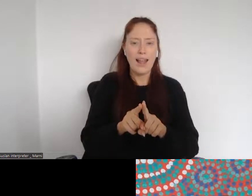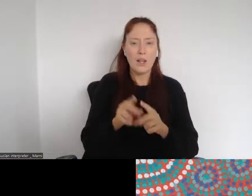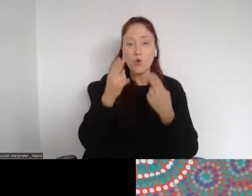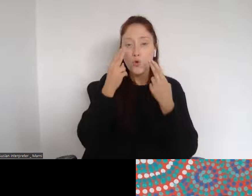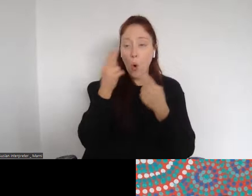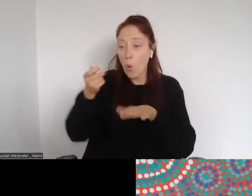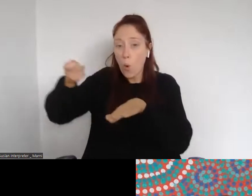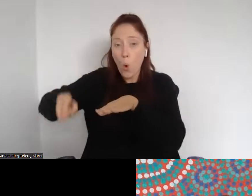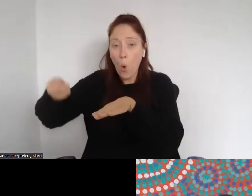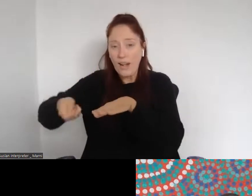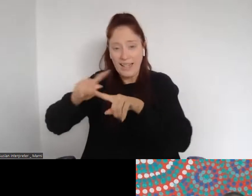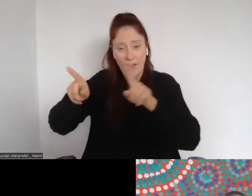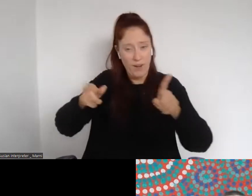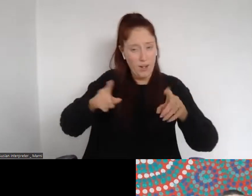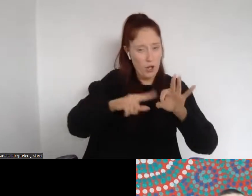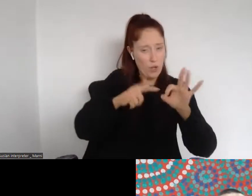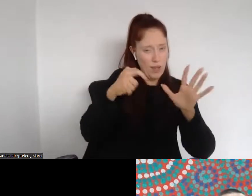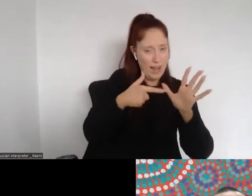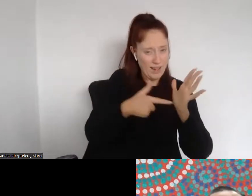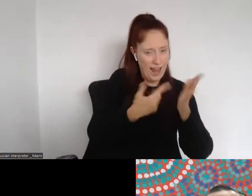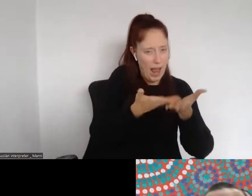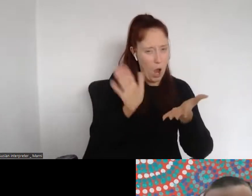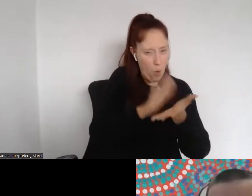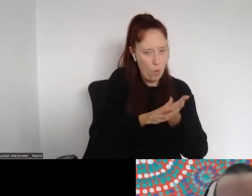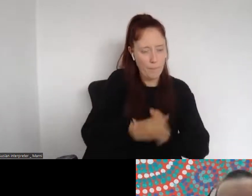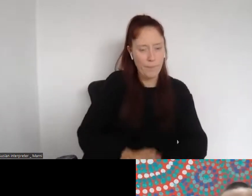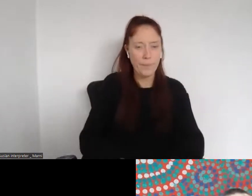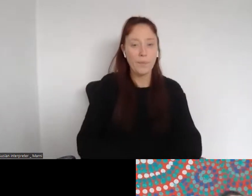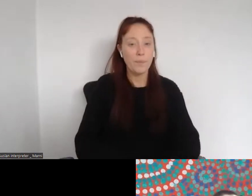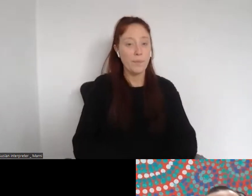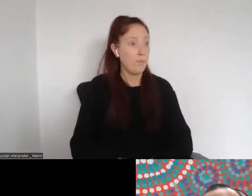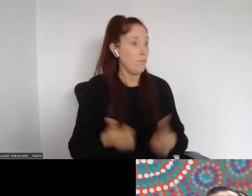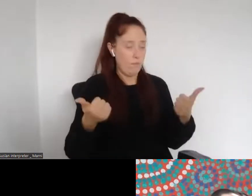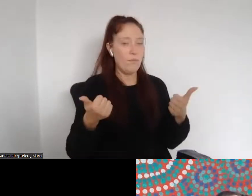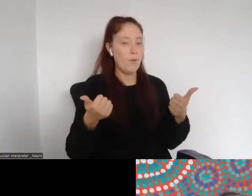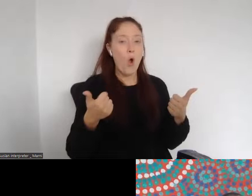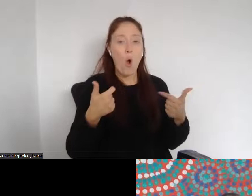Dayne: Yeah, that's a very good question. I don't have experience in working with courts,